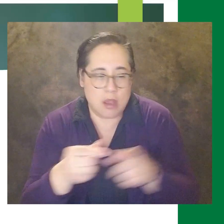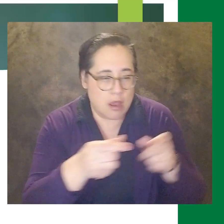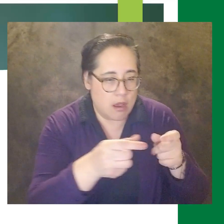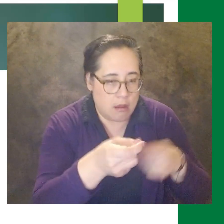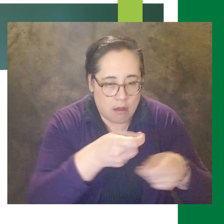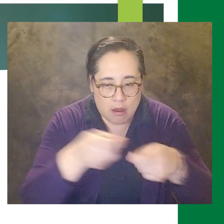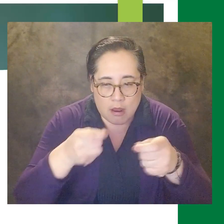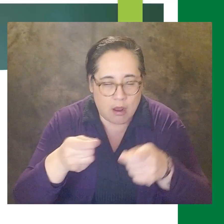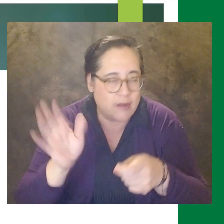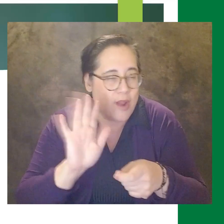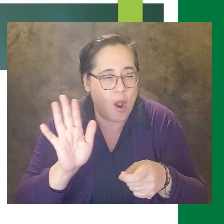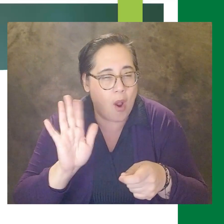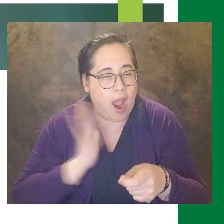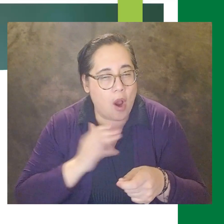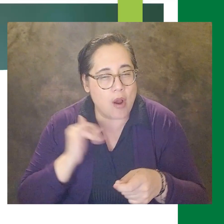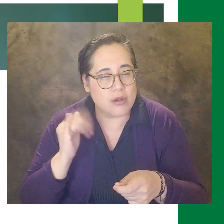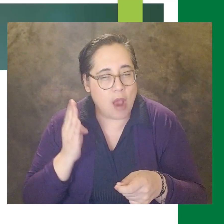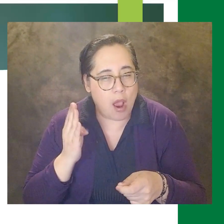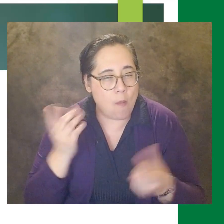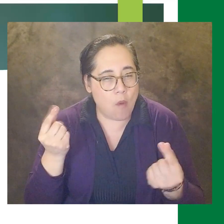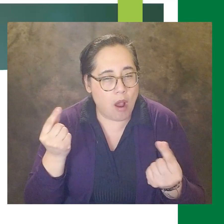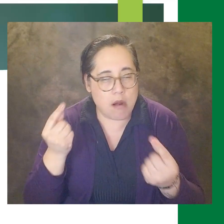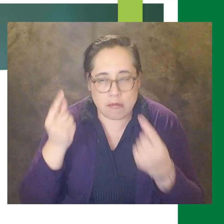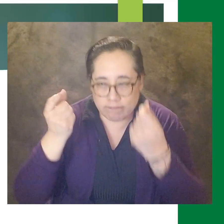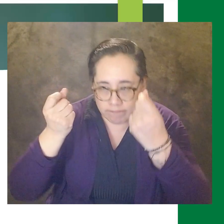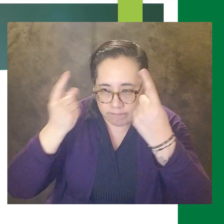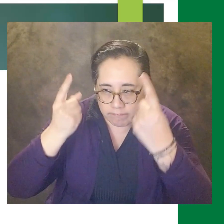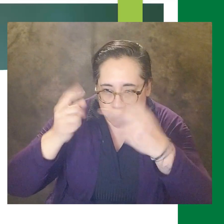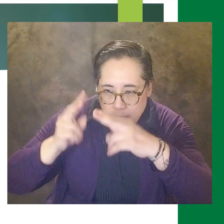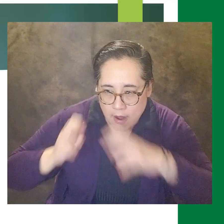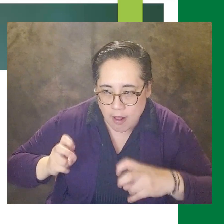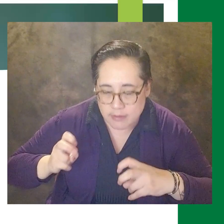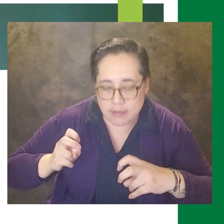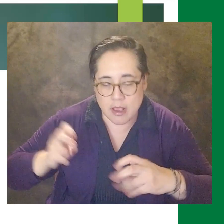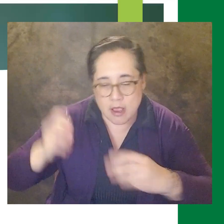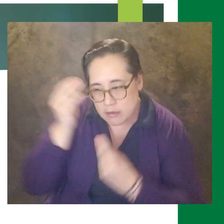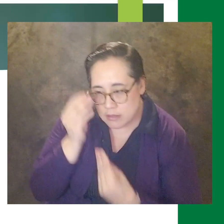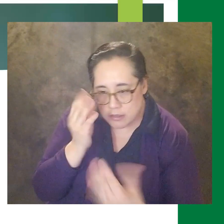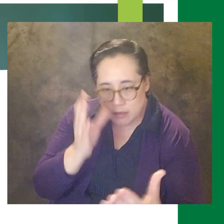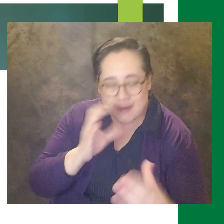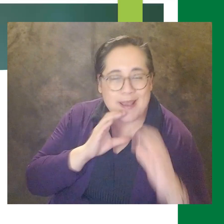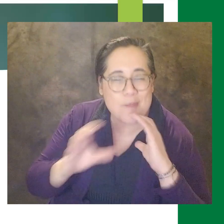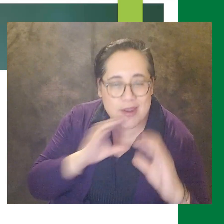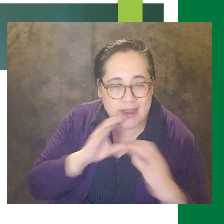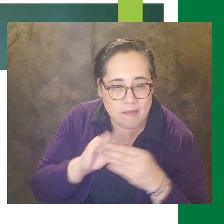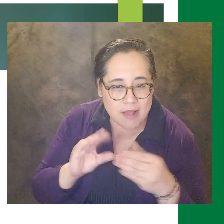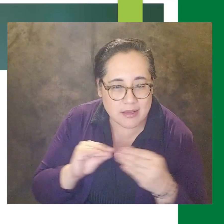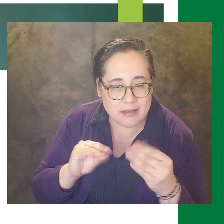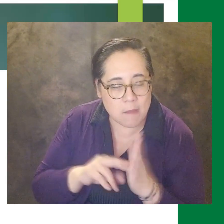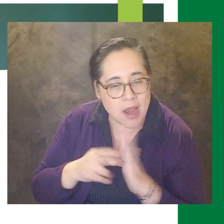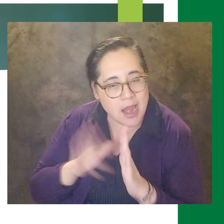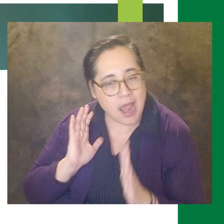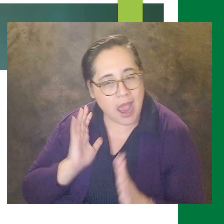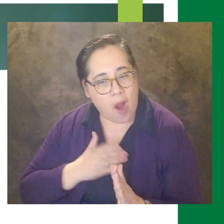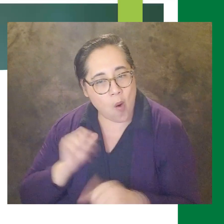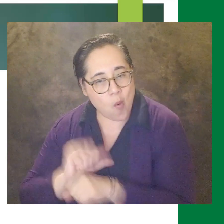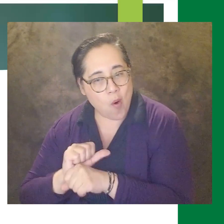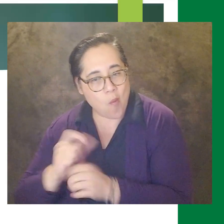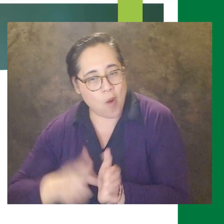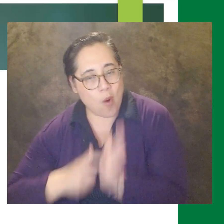and to communicate the message. Which means our job requires attention. It requires discipline.